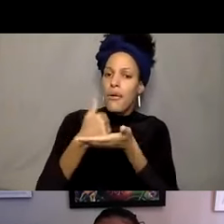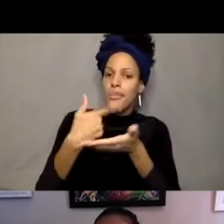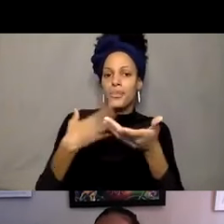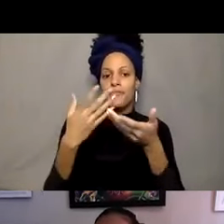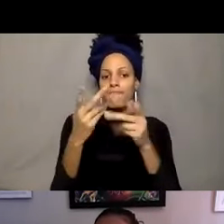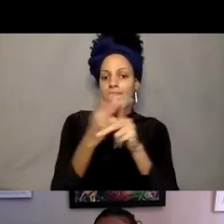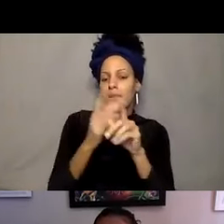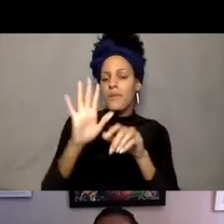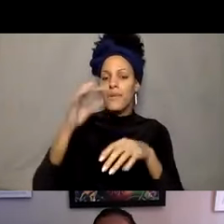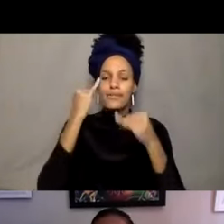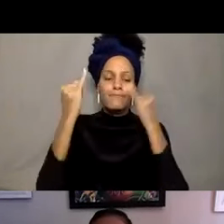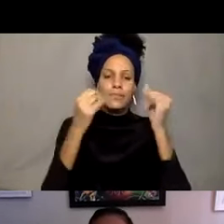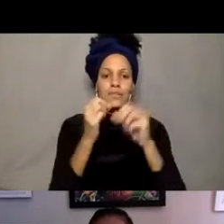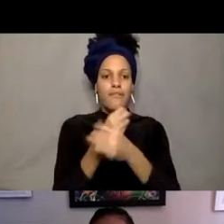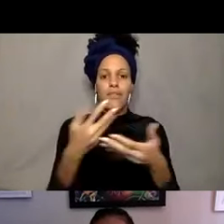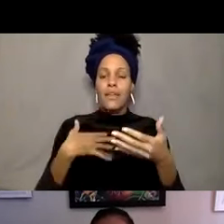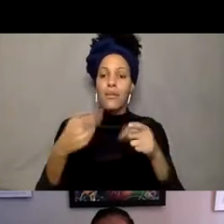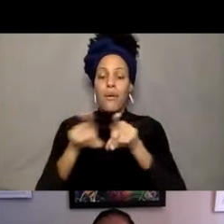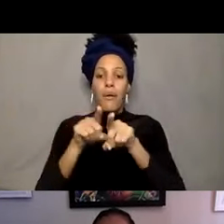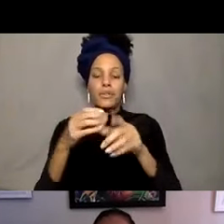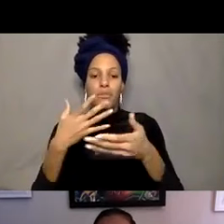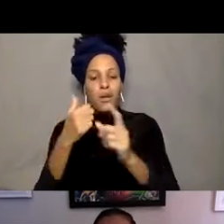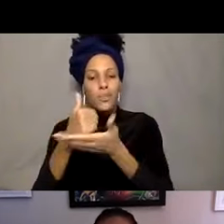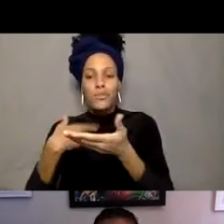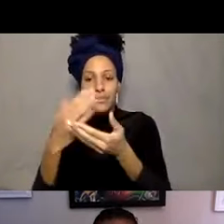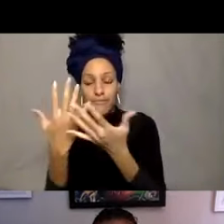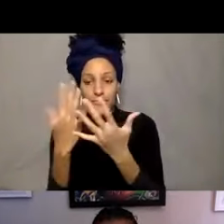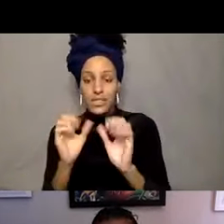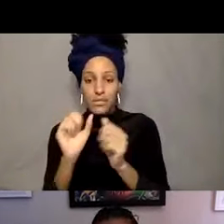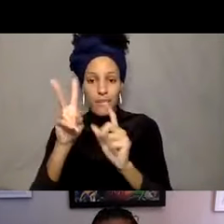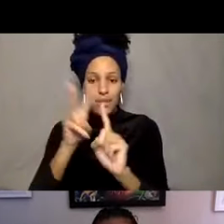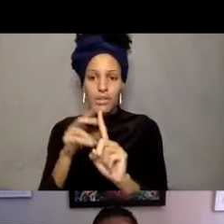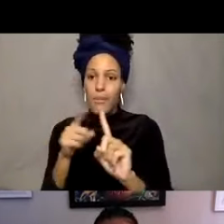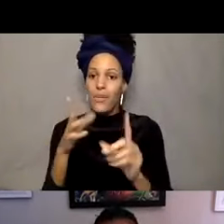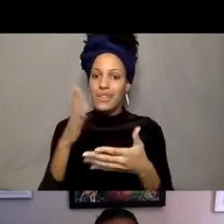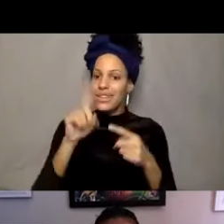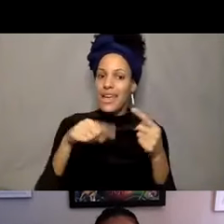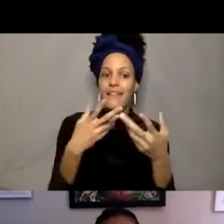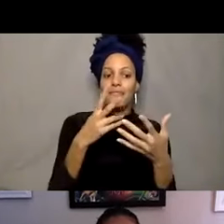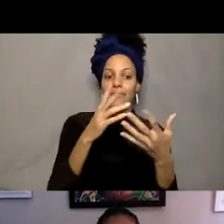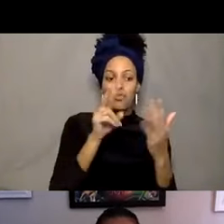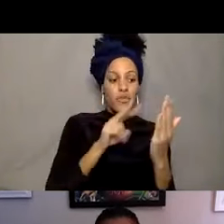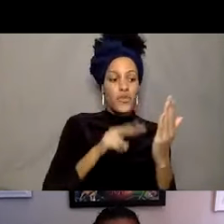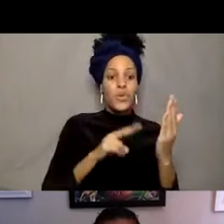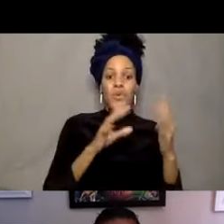for eligibility and completeness, but we are not able to help with reviewing content beyond eligibility.